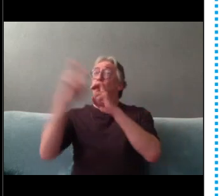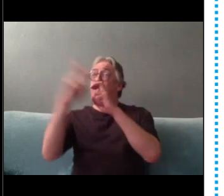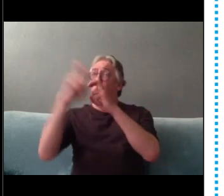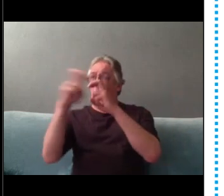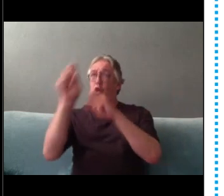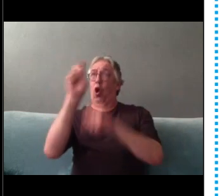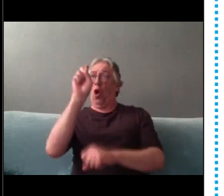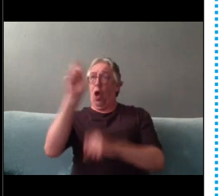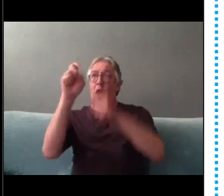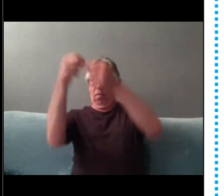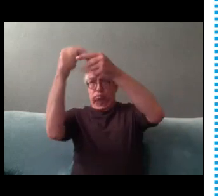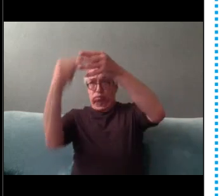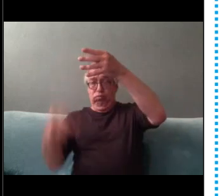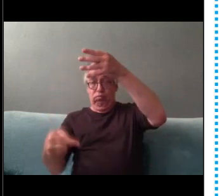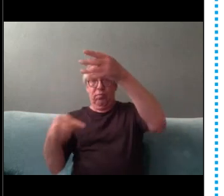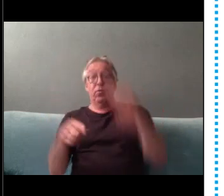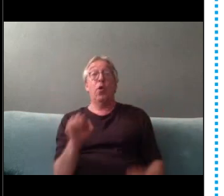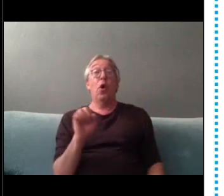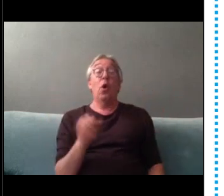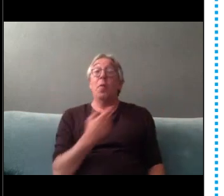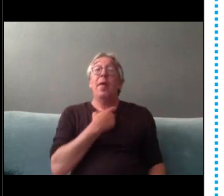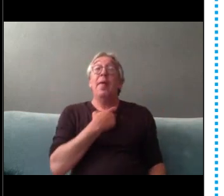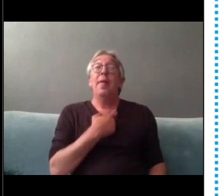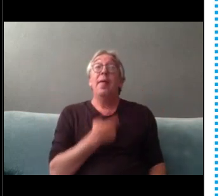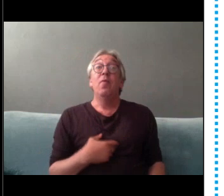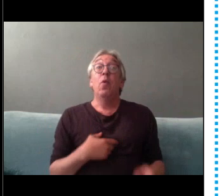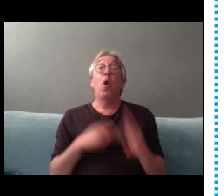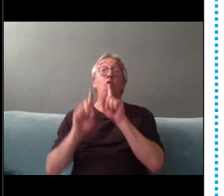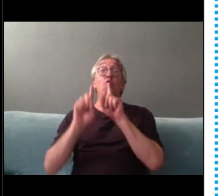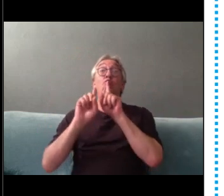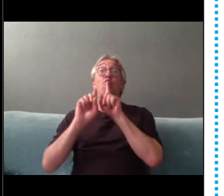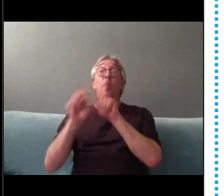You can reply as an individual citizen, not as part of an organization.